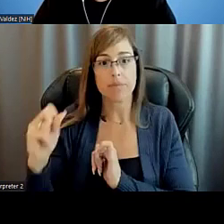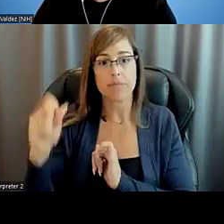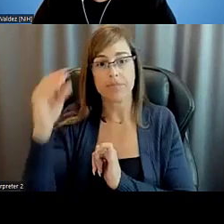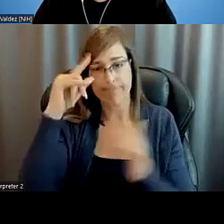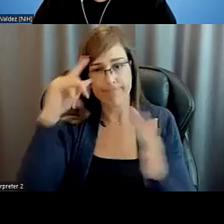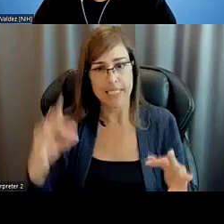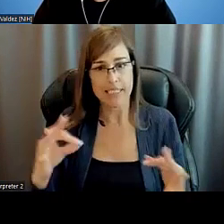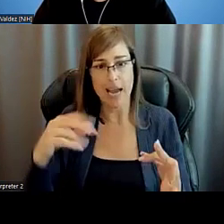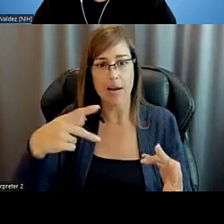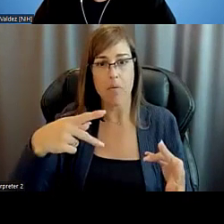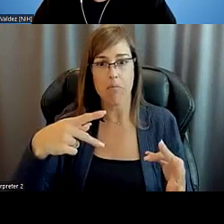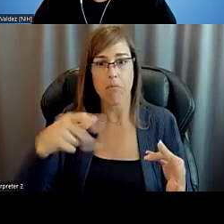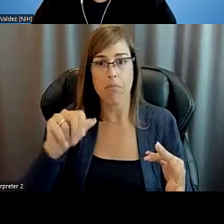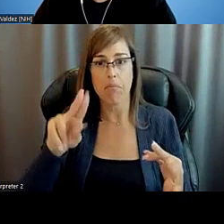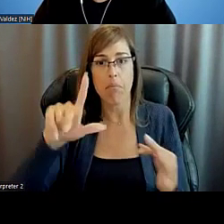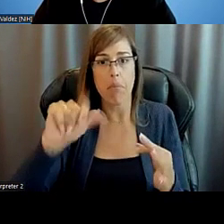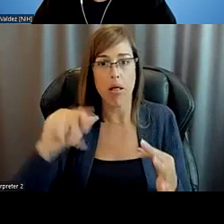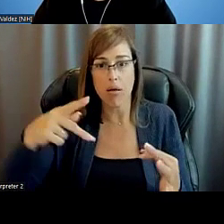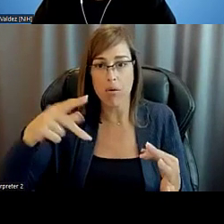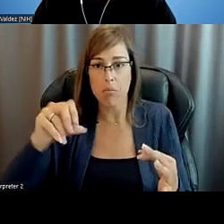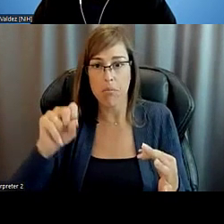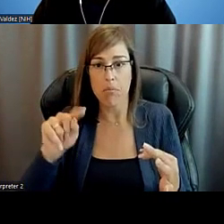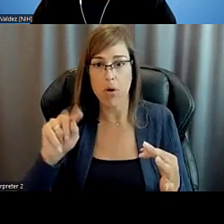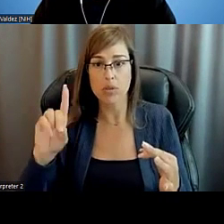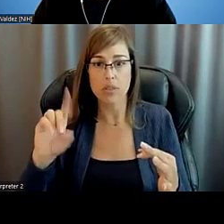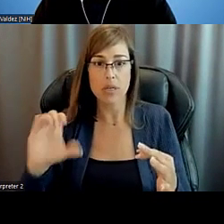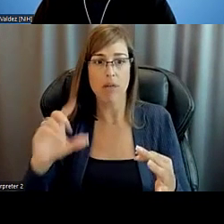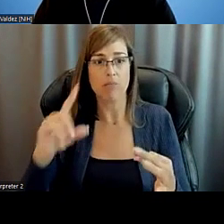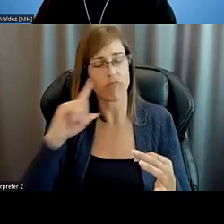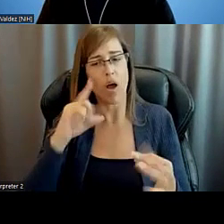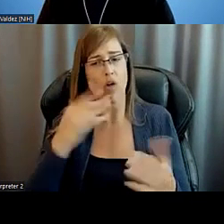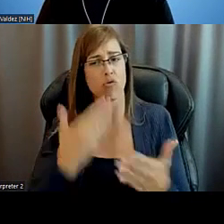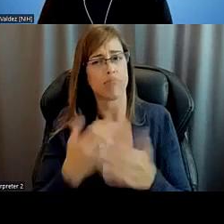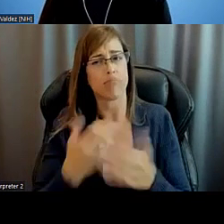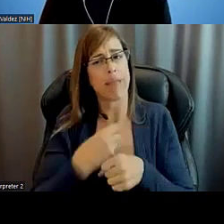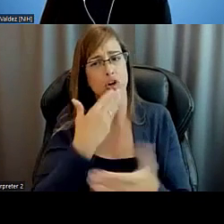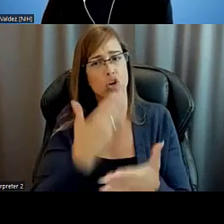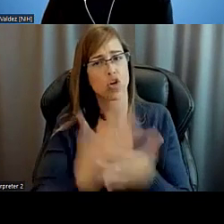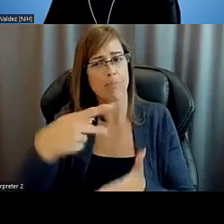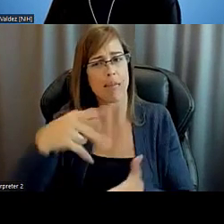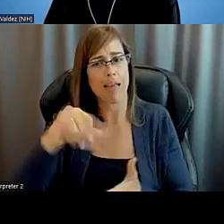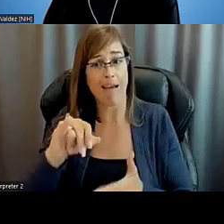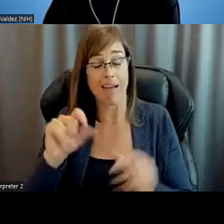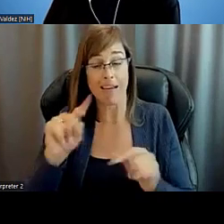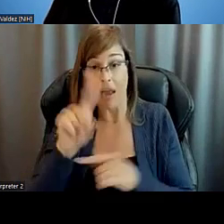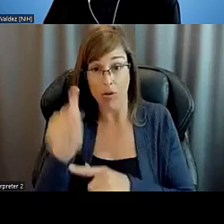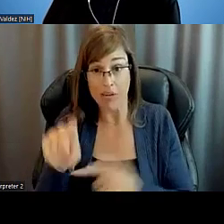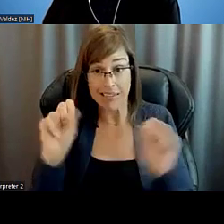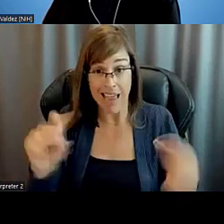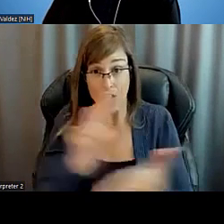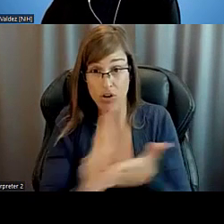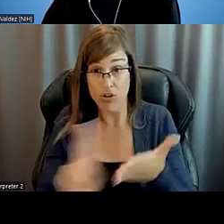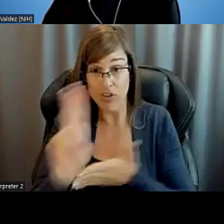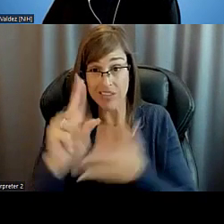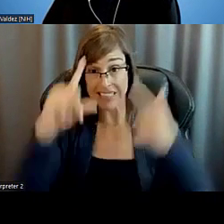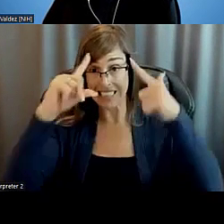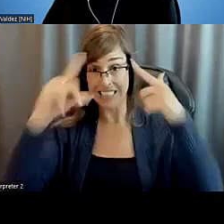We thought that she could make a good PI." So the question is, can the university decide to make Paula Postdoc the PI of the grant